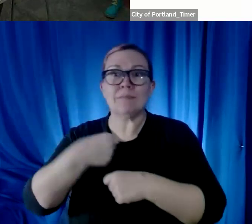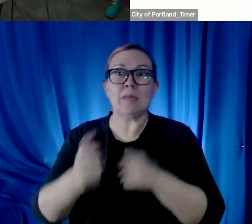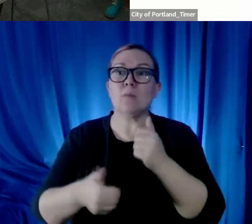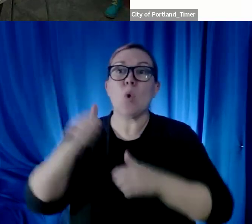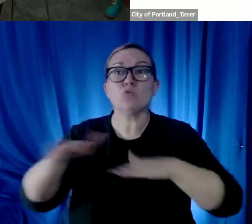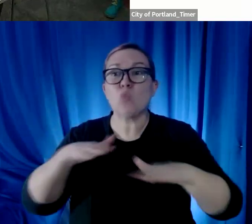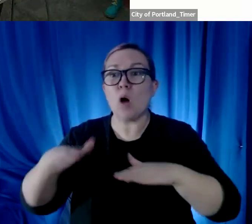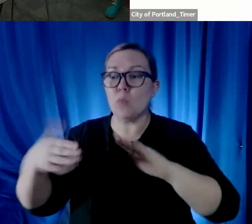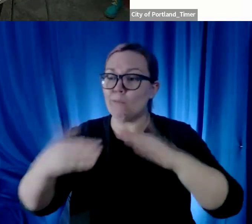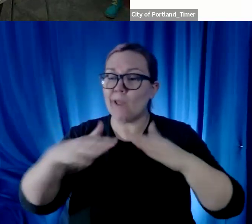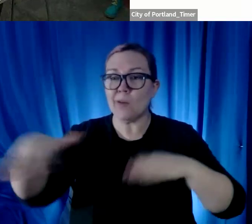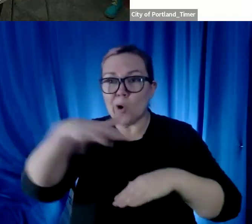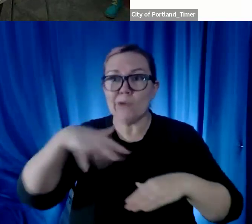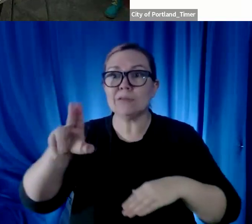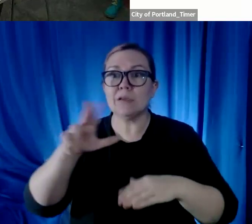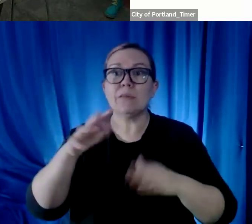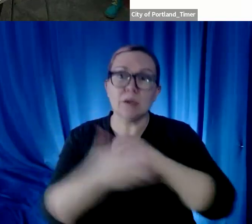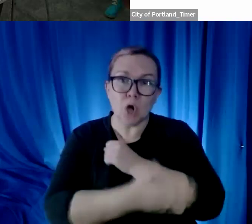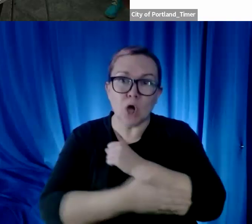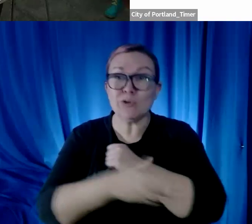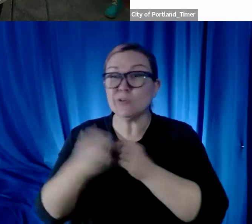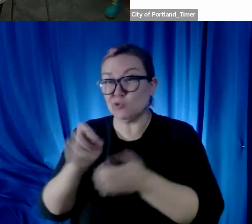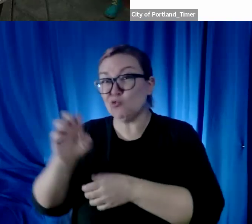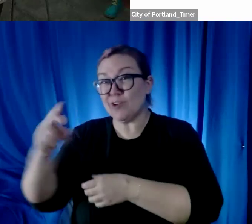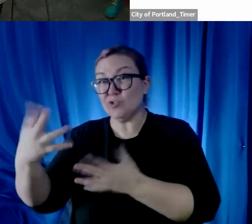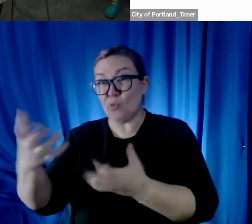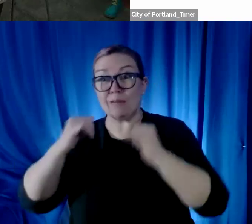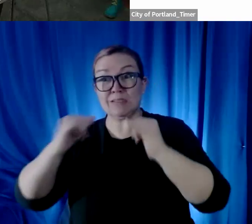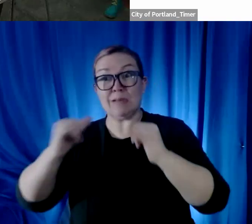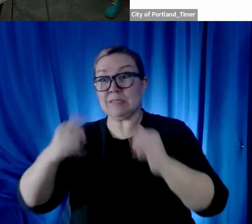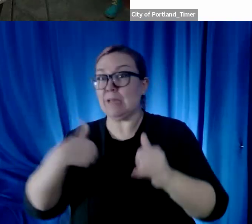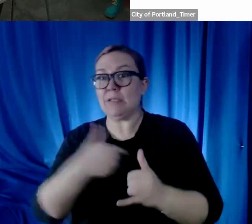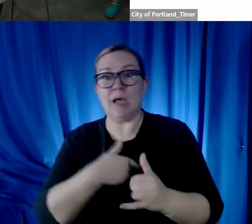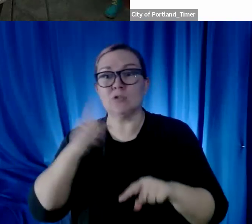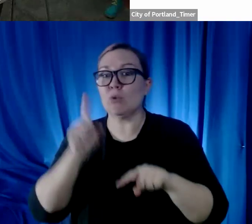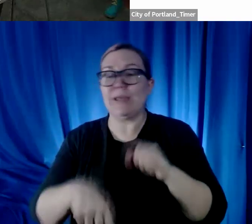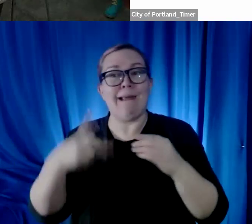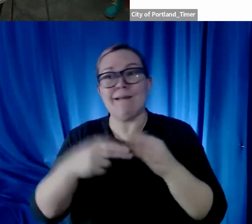The rich want that just as much as we do. We cannot cut programs to save ourselves.